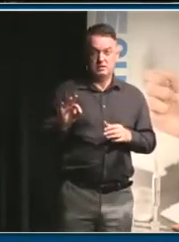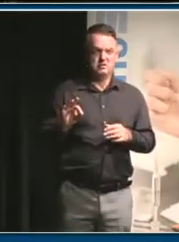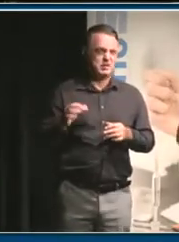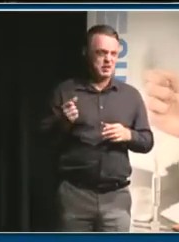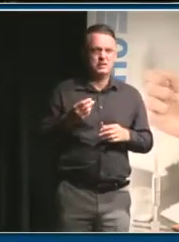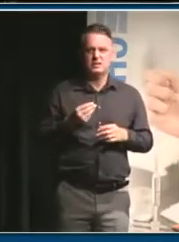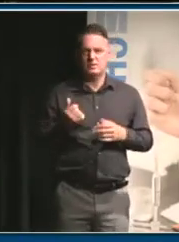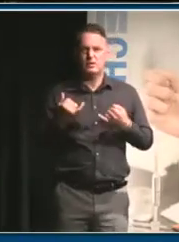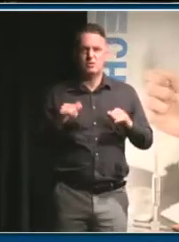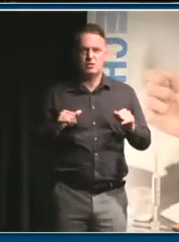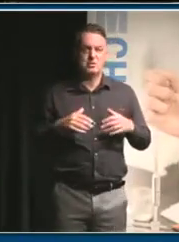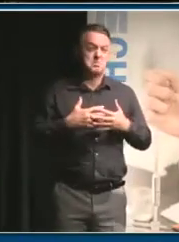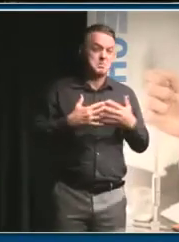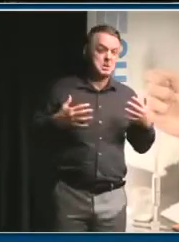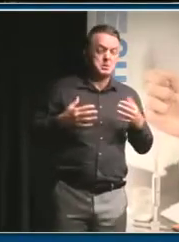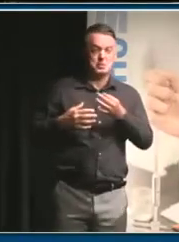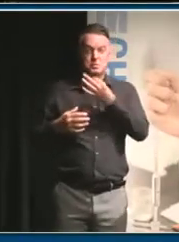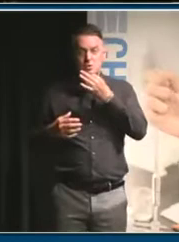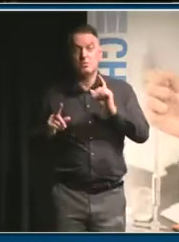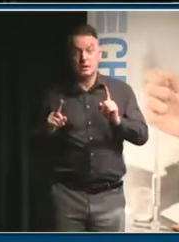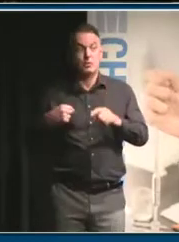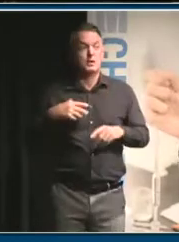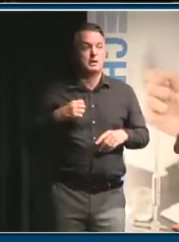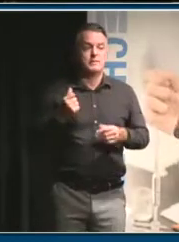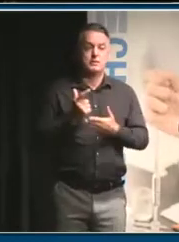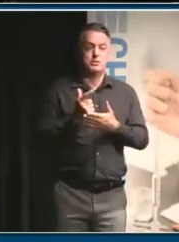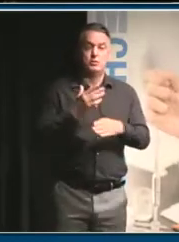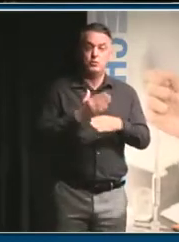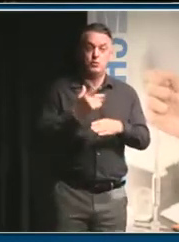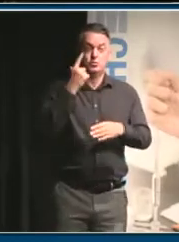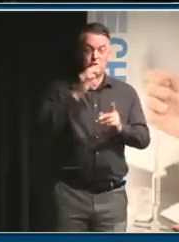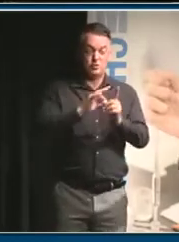somewhere in between but we have a lot of work to do in improving over ninety percent of the